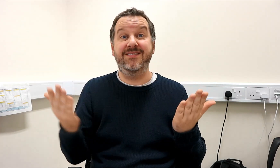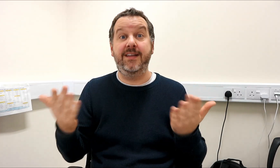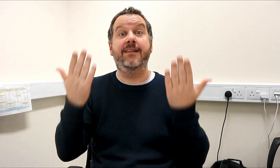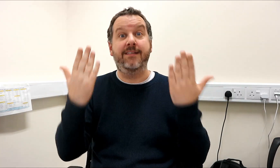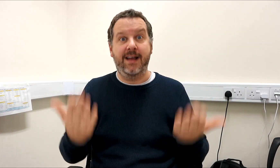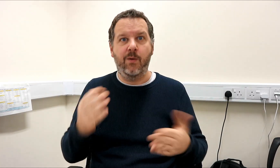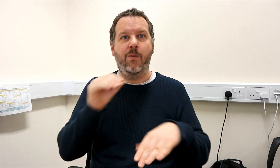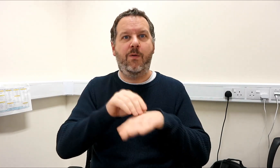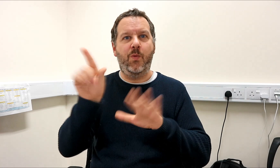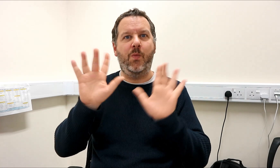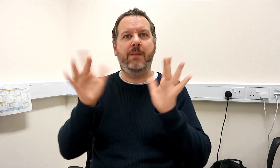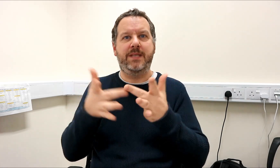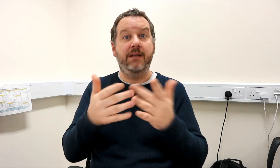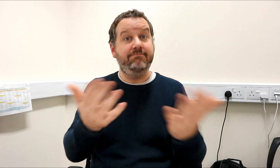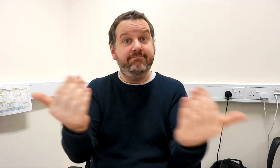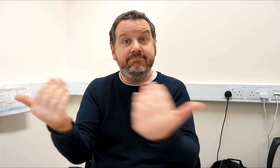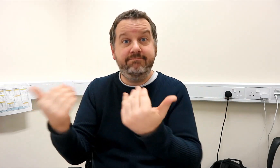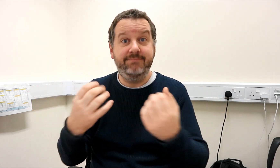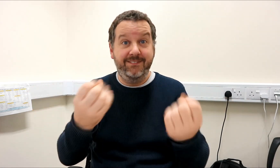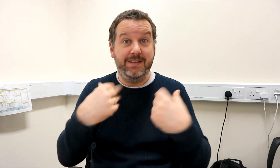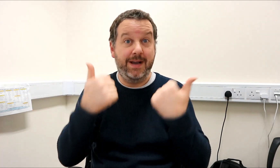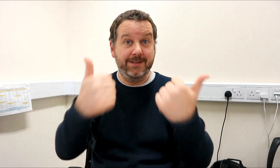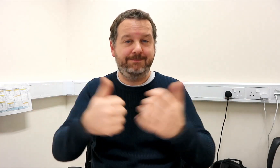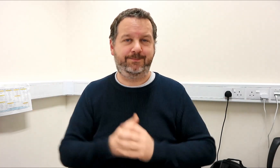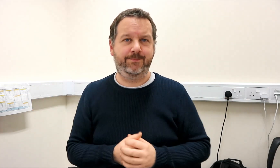and welcome any comments on the six papers which can be found on our website.